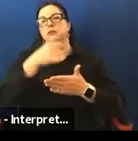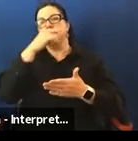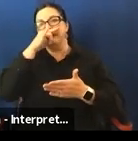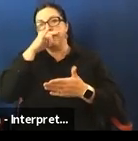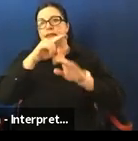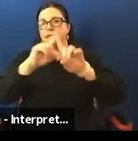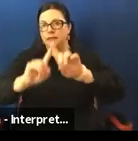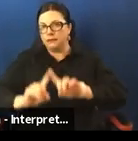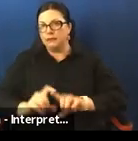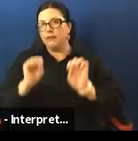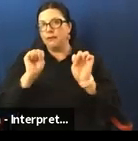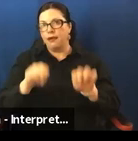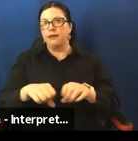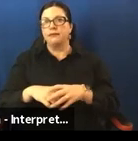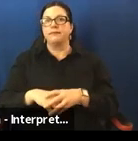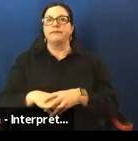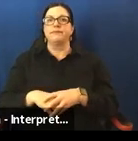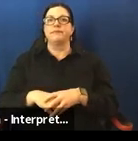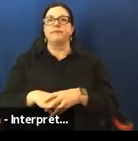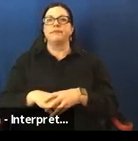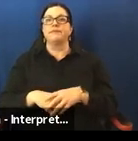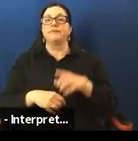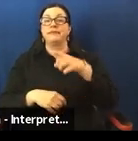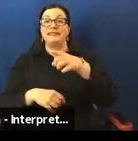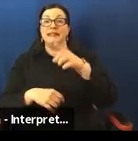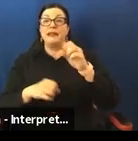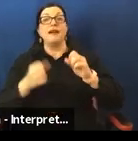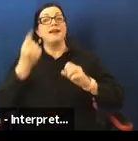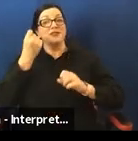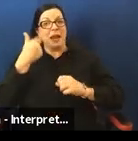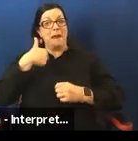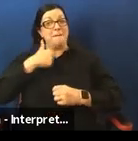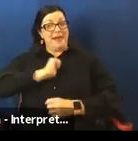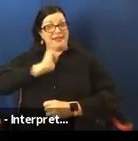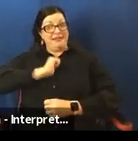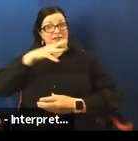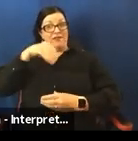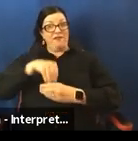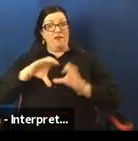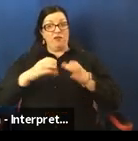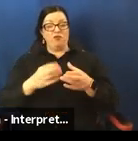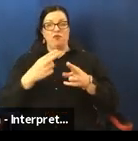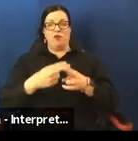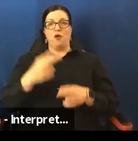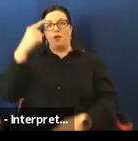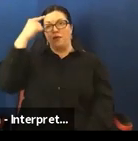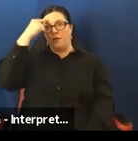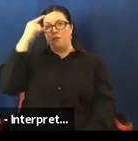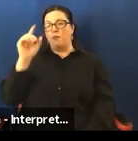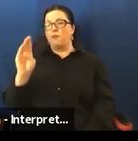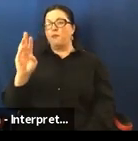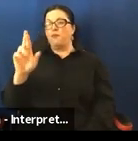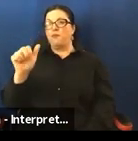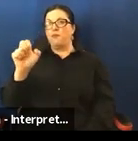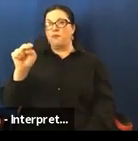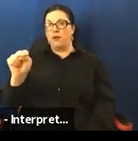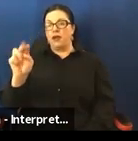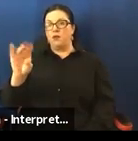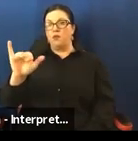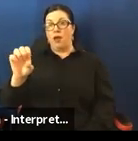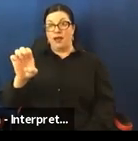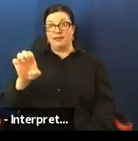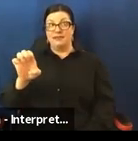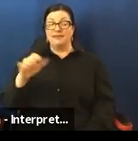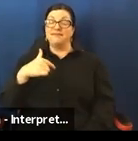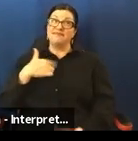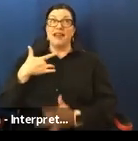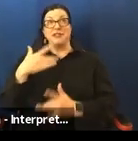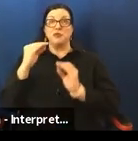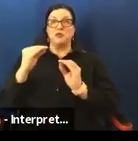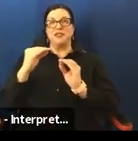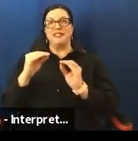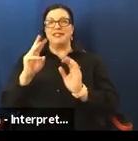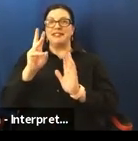Jason Williams: This is brain wise I am again co founder of brain wise we teach. I teach an eight hour certification six to eight hours on all of the things that I've been talking about. It's trauma and